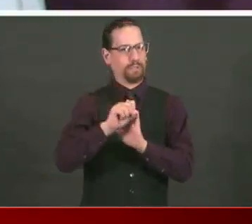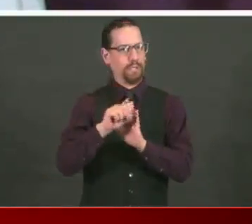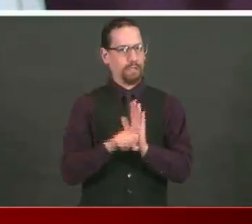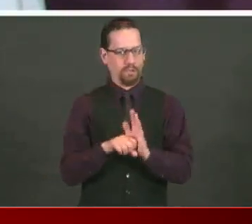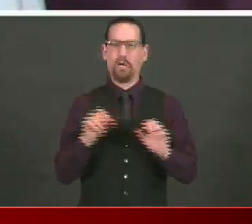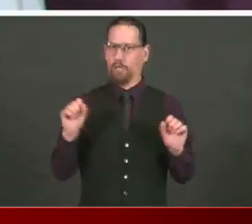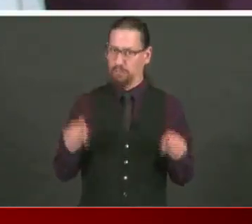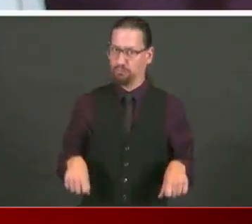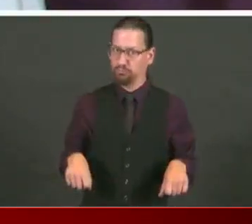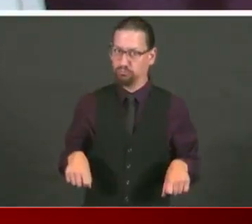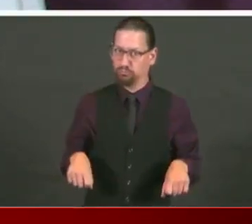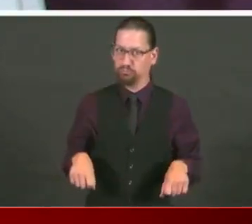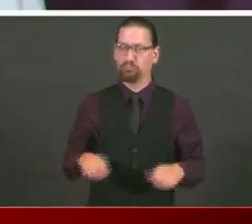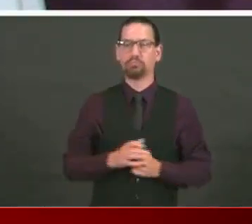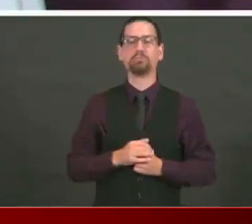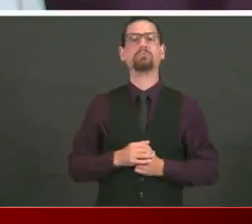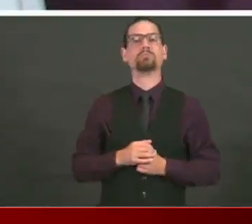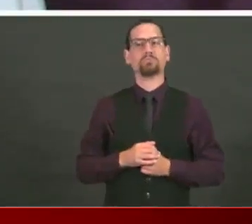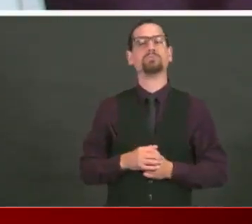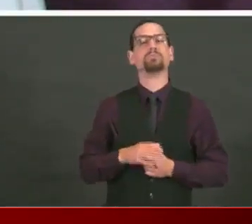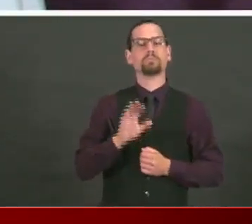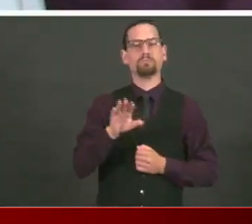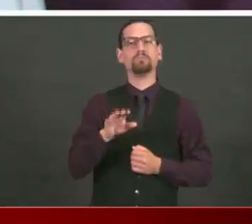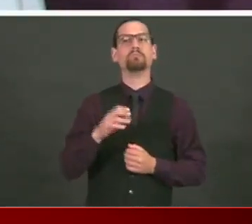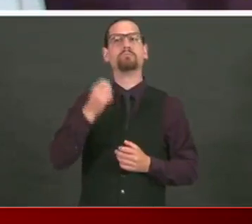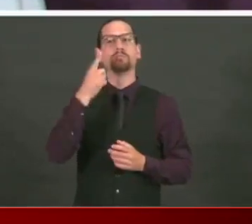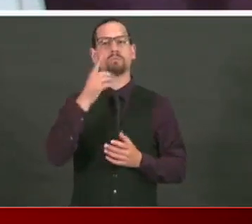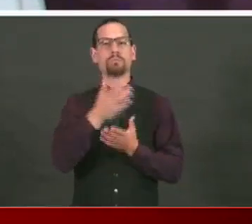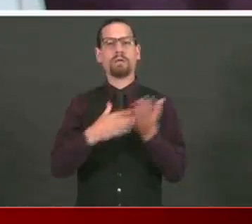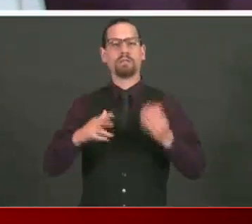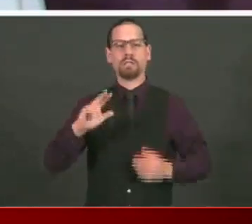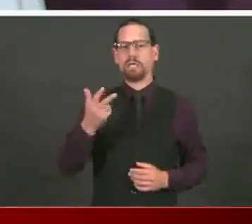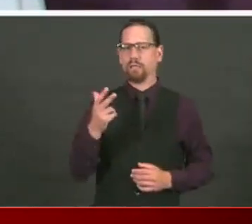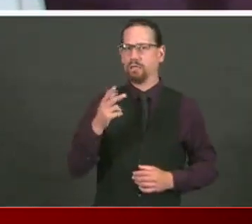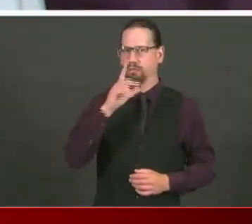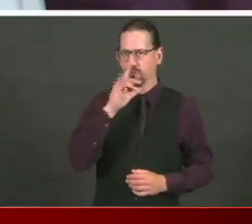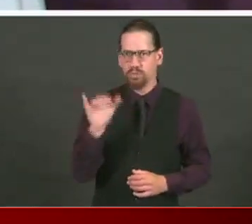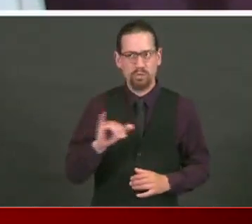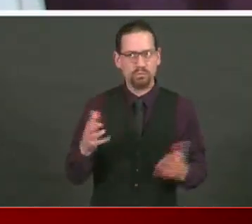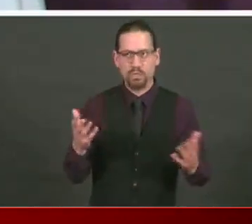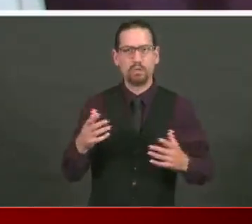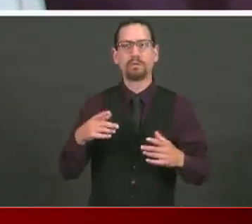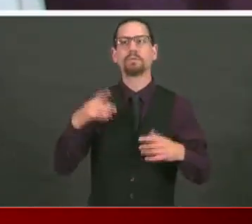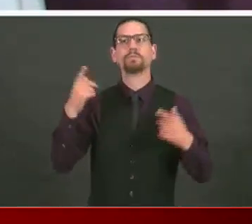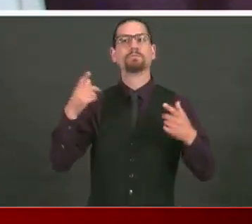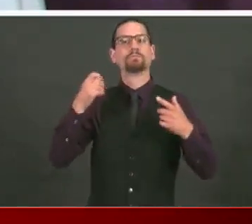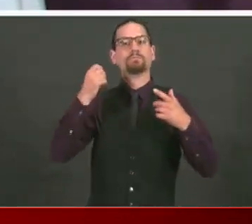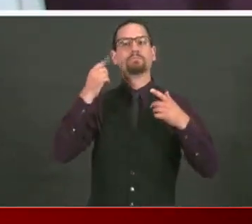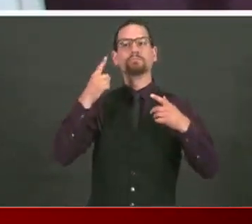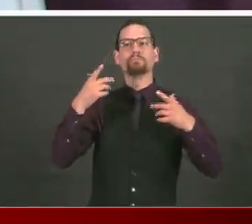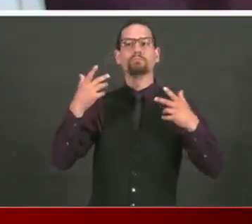STAY-AT-HOME ORDER OR OTHER TRAVEL RESTRICTION IN THE STATE THE OTHER TEAM COMES FROM.